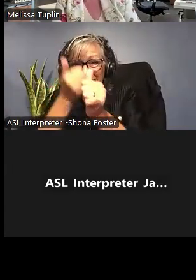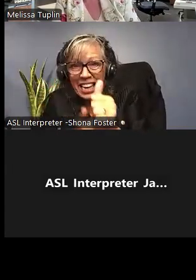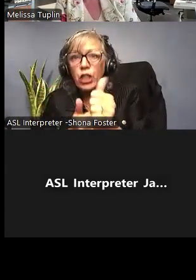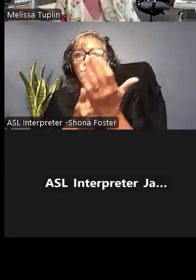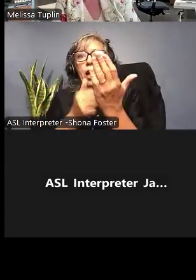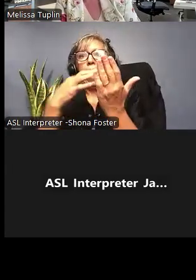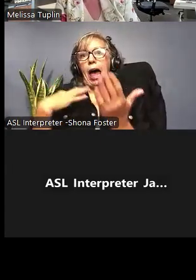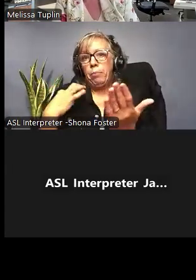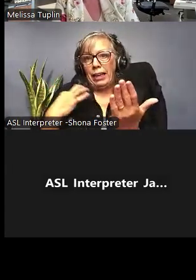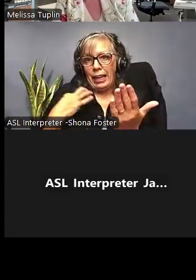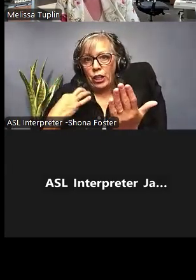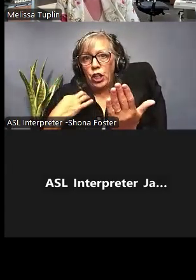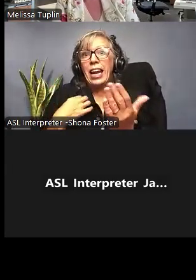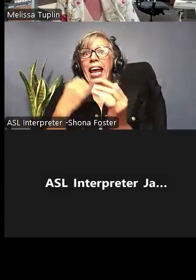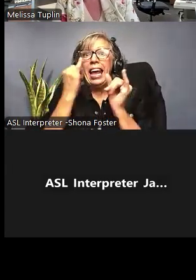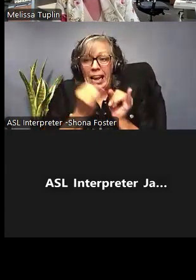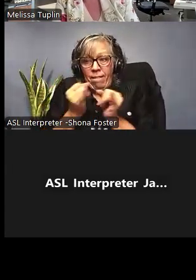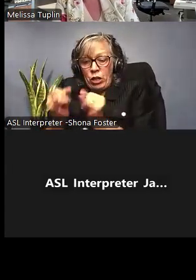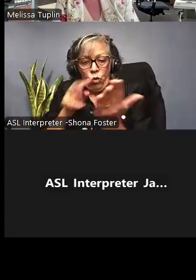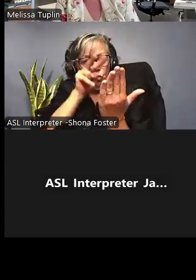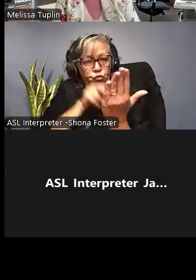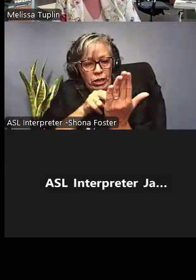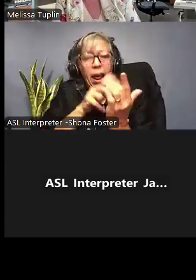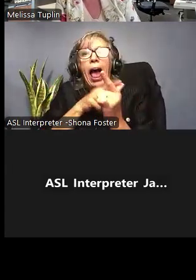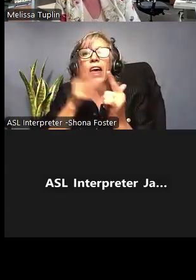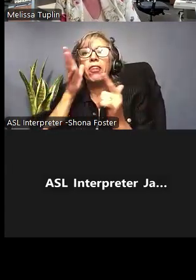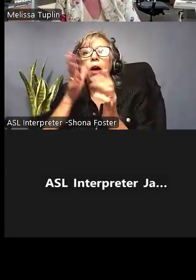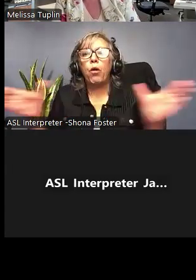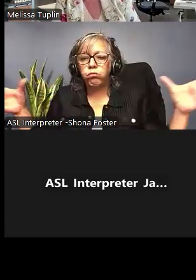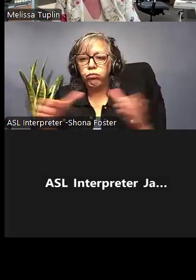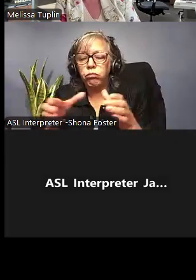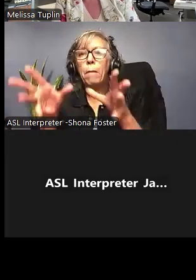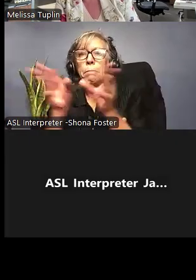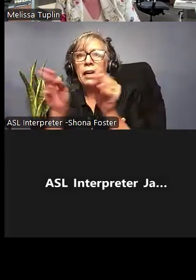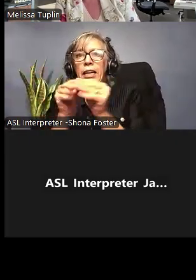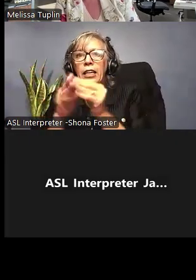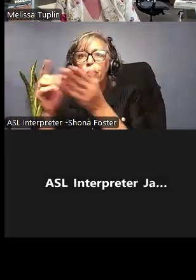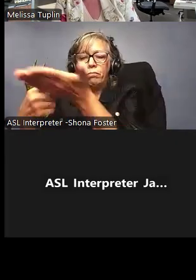a committee to discuss each application with staff. Staff will take the assessors’ scores,